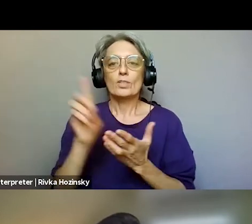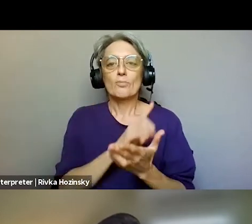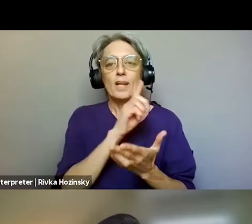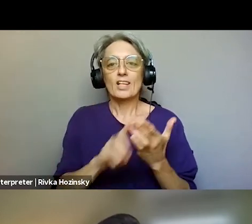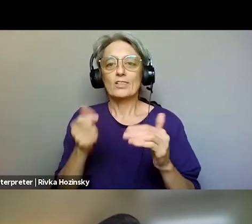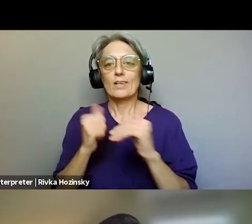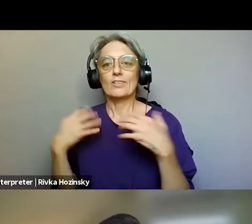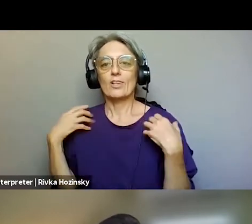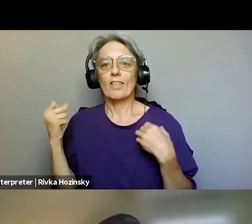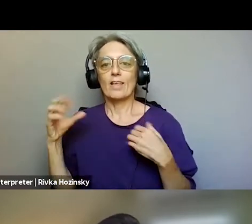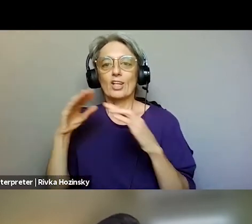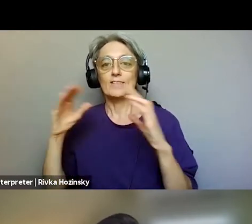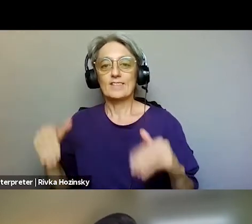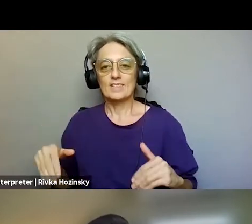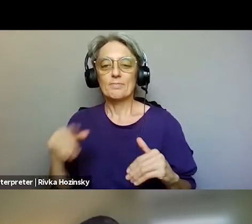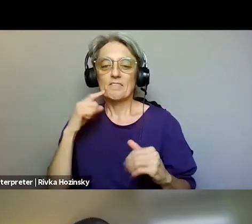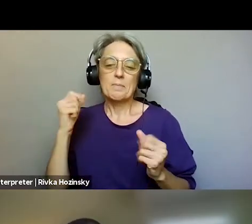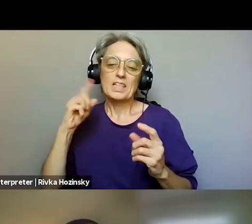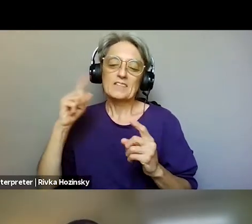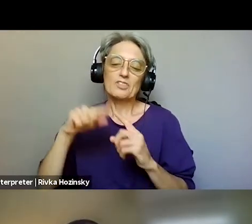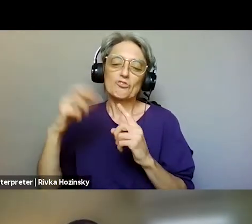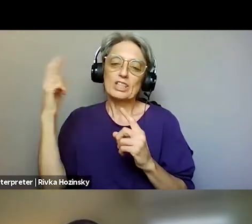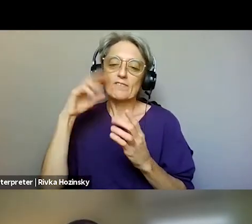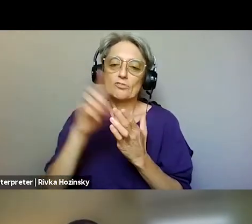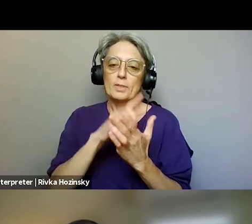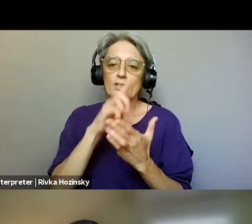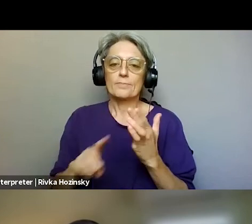for different reasons. So sort of thinking about the intersection of disability and the social